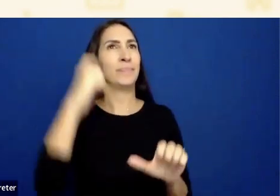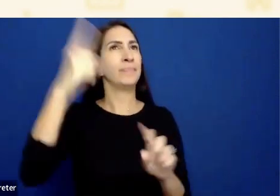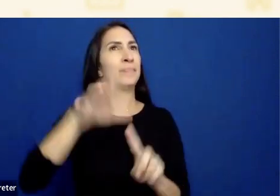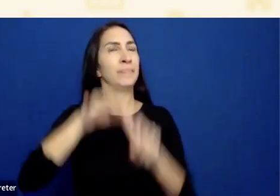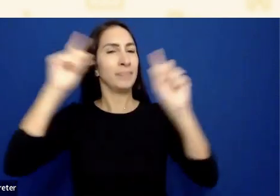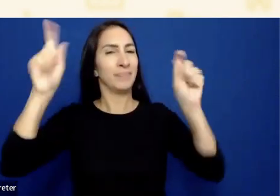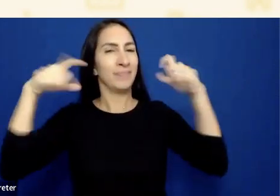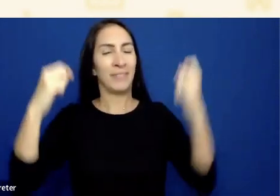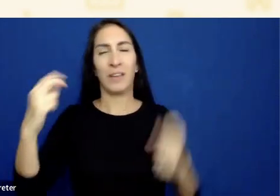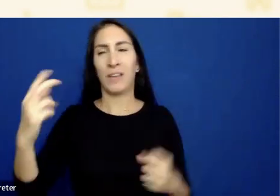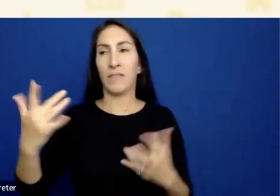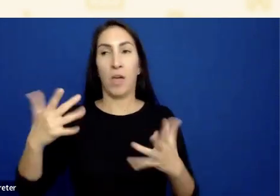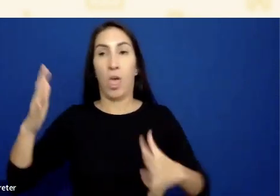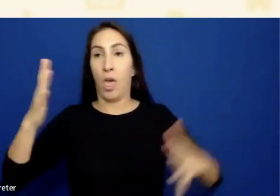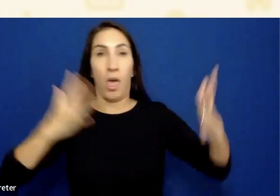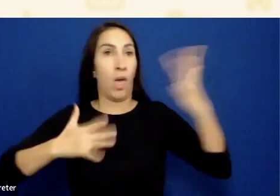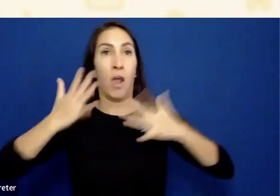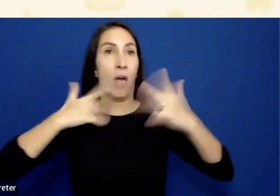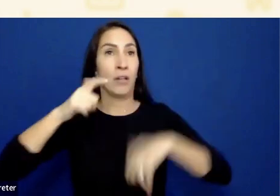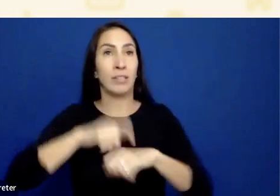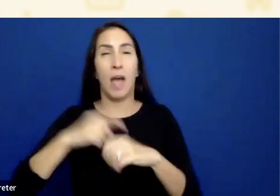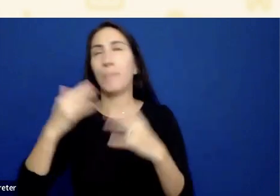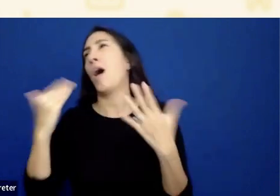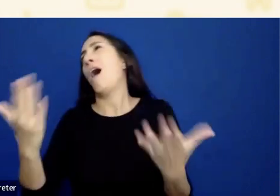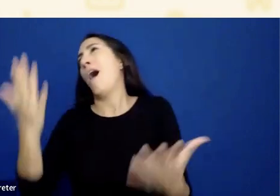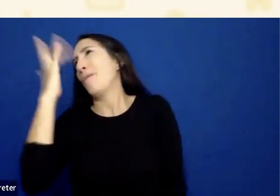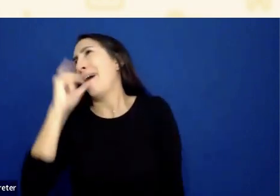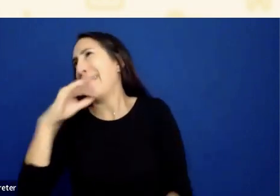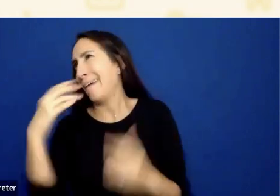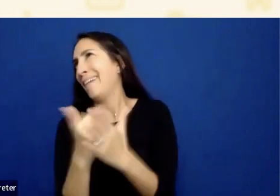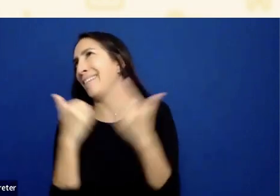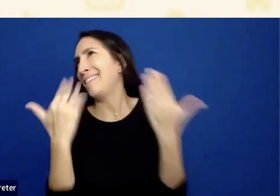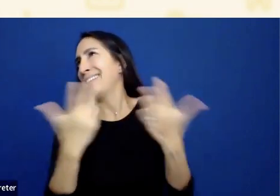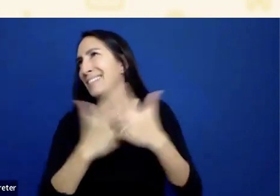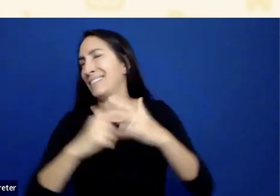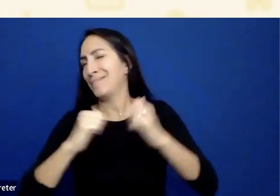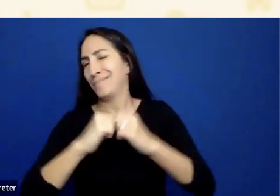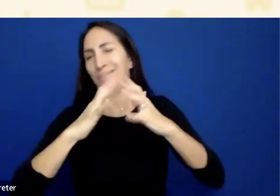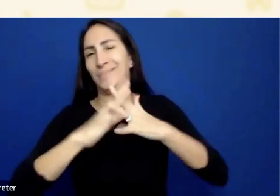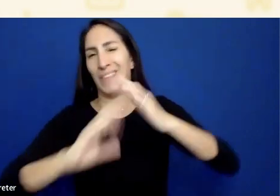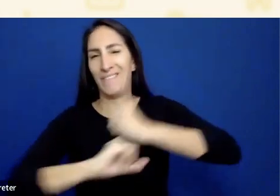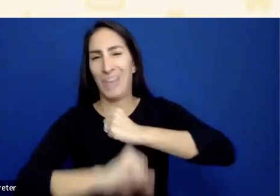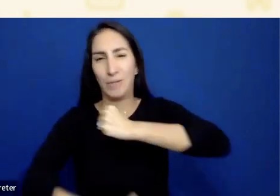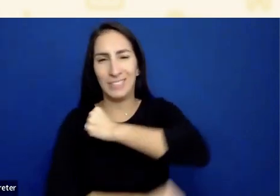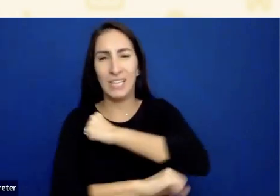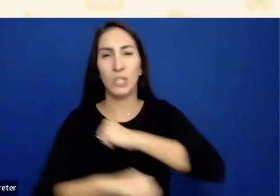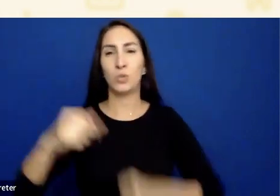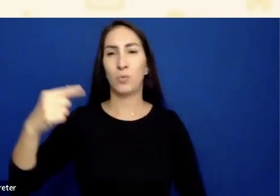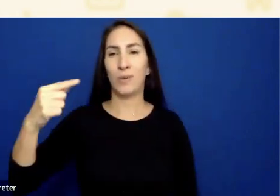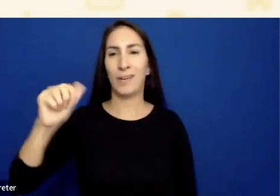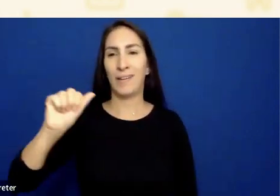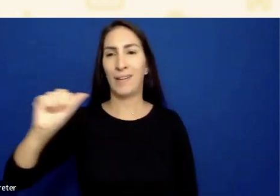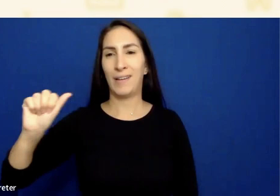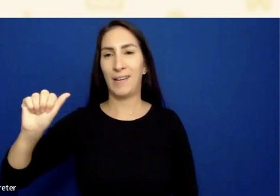we decided, Well, why don't we start a foundation where GAAD itself is part of it? But part of what we're trying